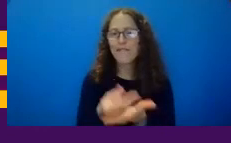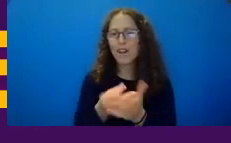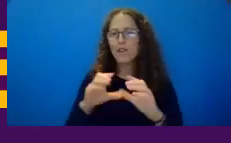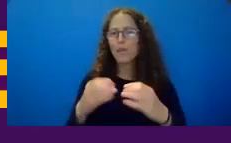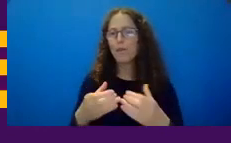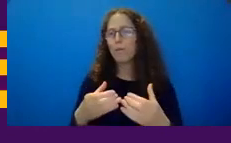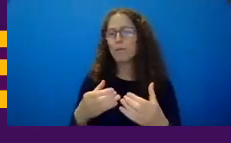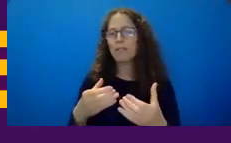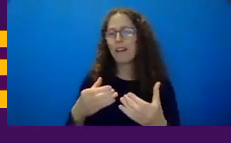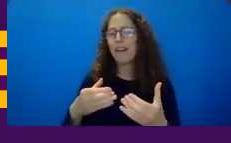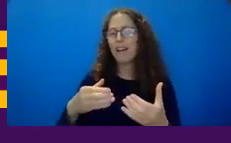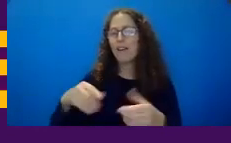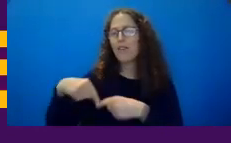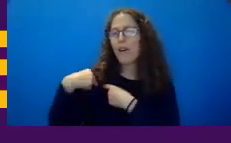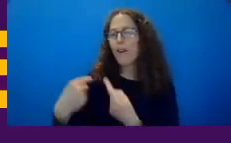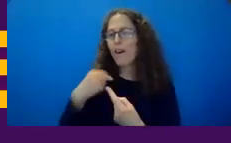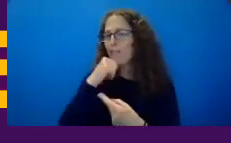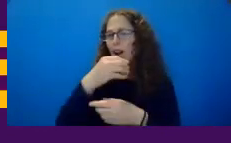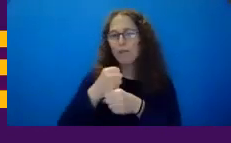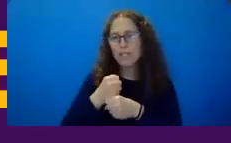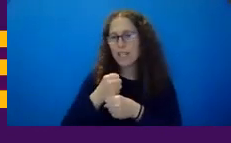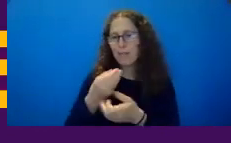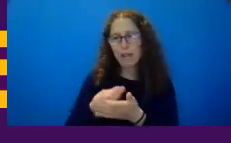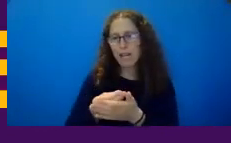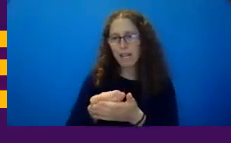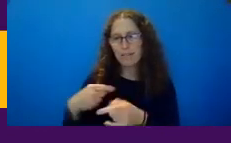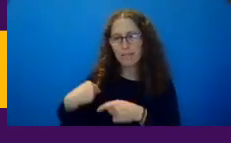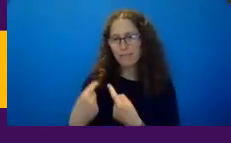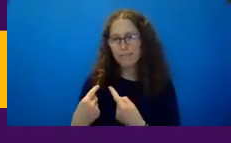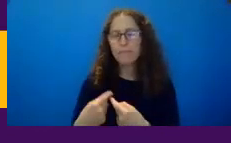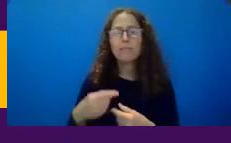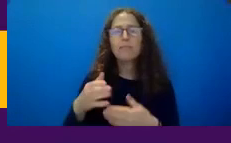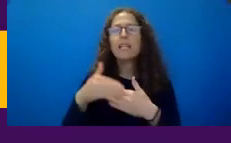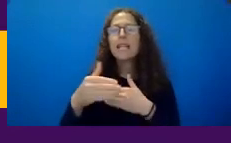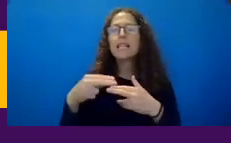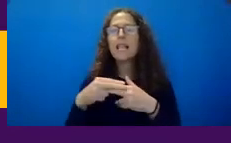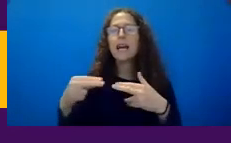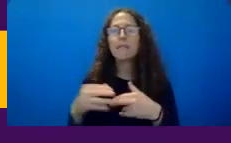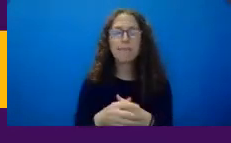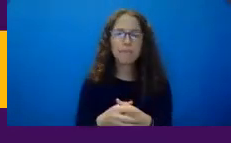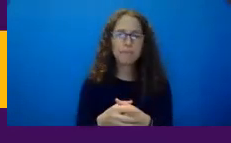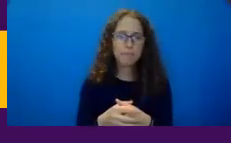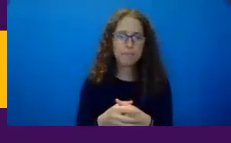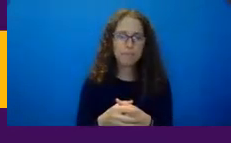THAT DOESN'T MEAN YOU WILL BE DISQUALIFIED FROM APPLYING. WE JUST NEED TO BE TRANSPARENT ABOUT THE DESIRE TO FUND